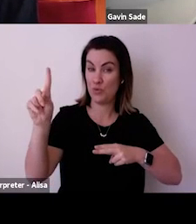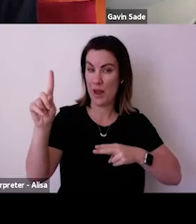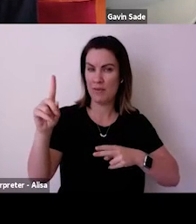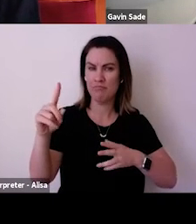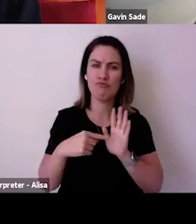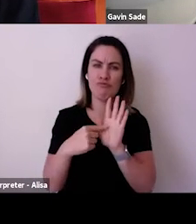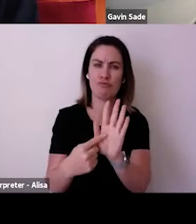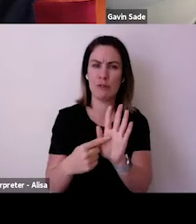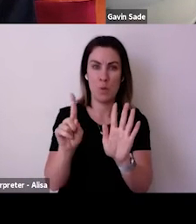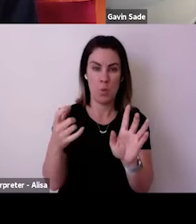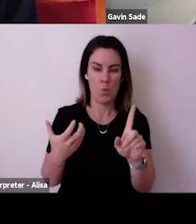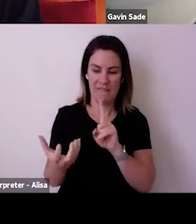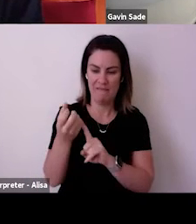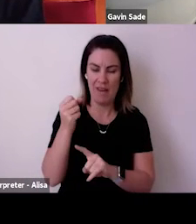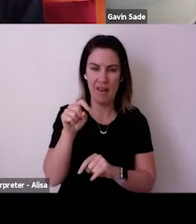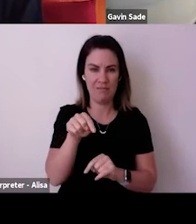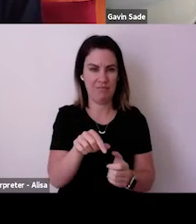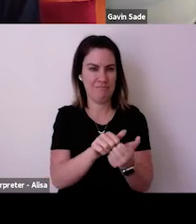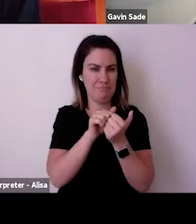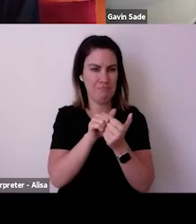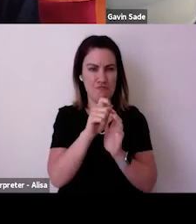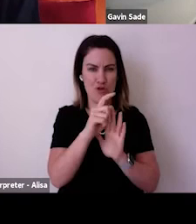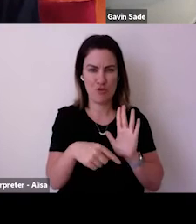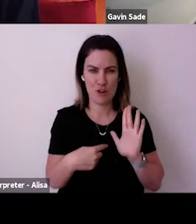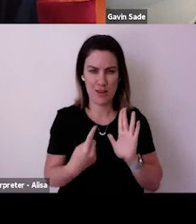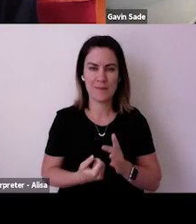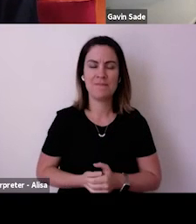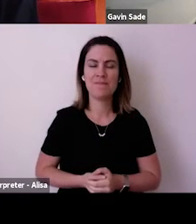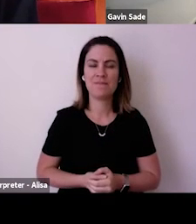project by the Estrella Council and QUT. One that investigated the role and